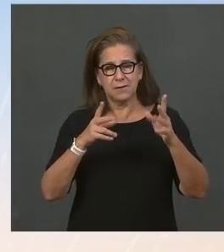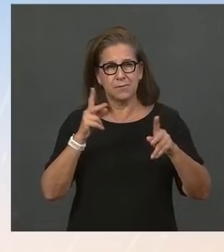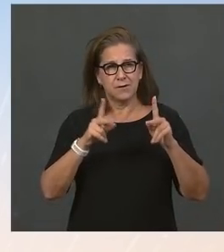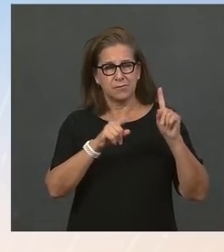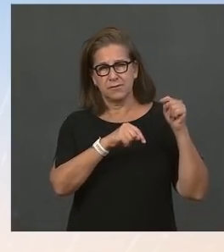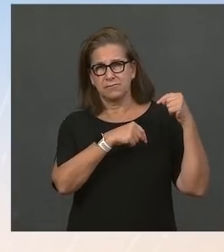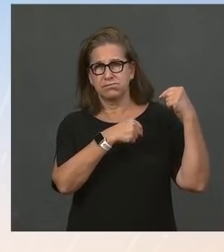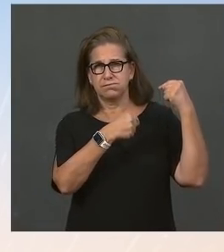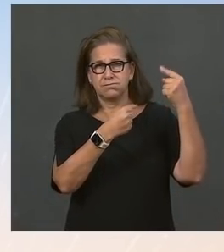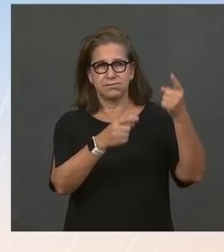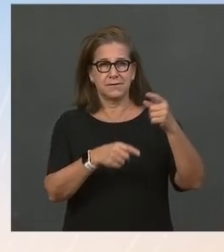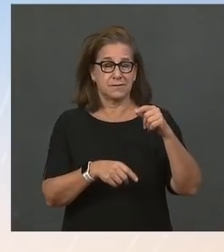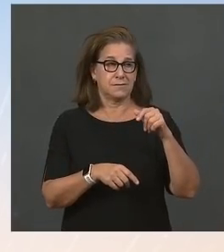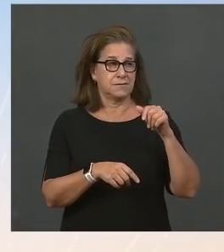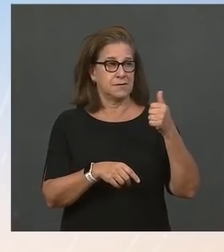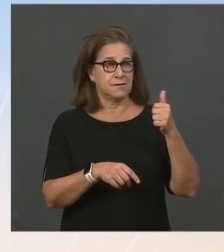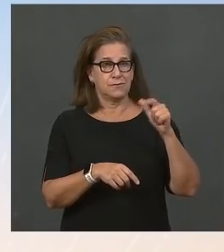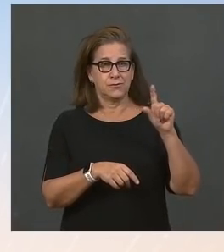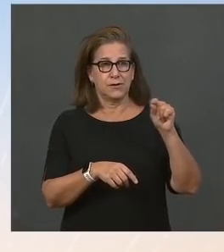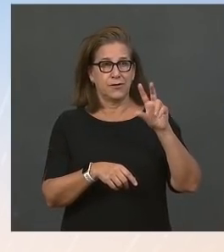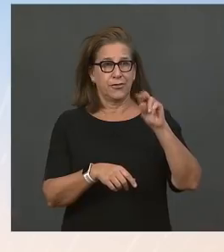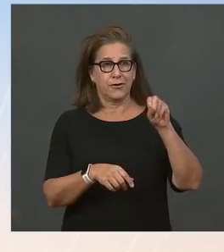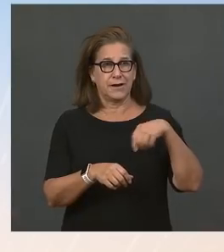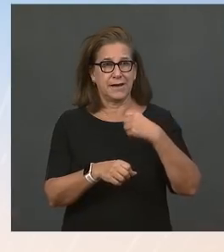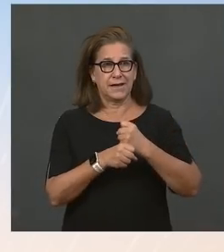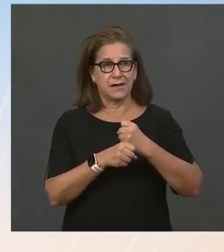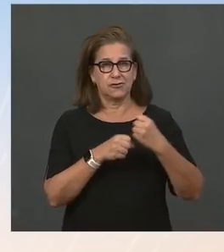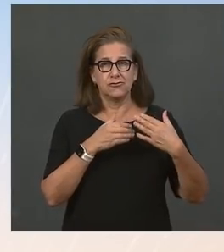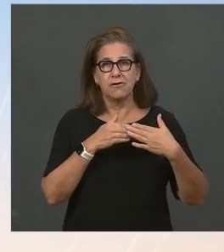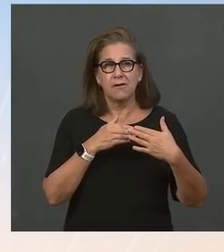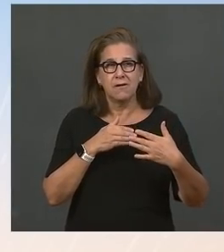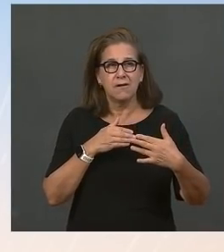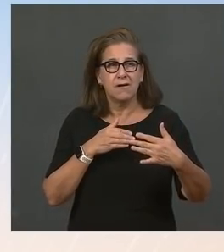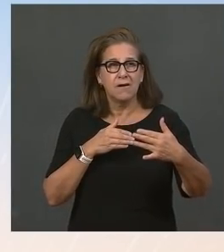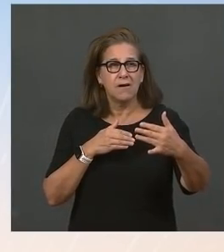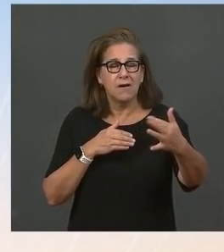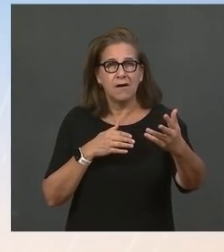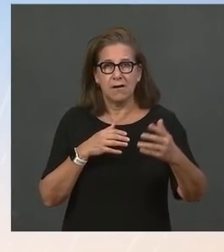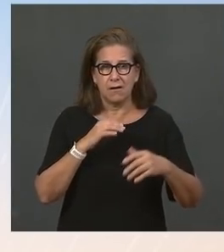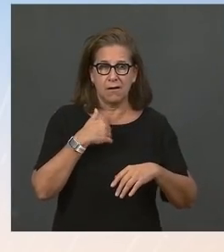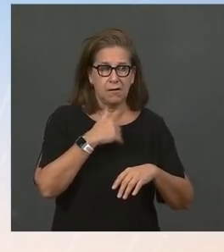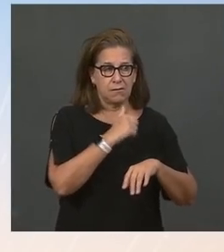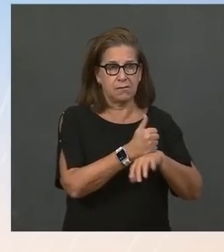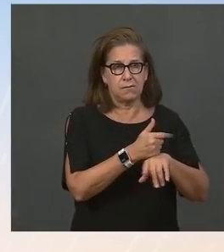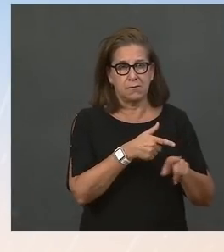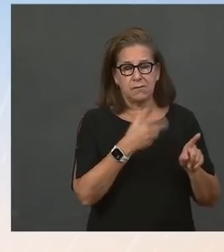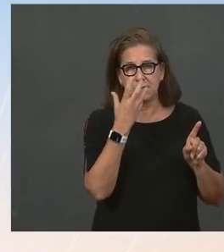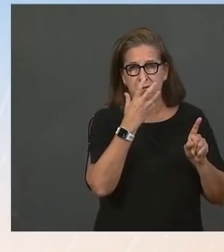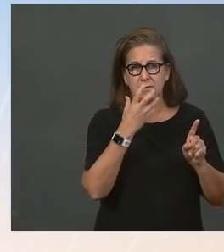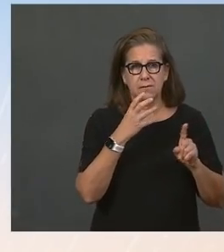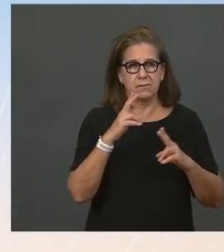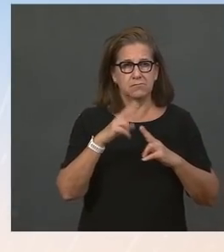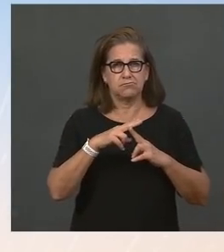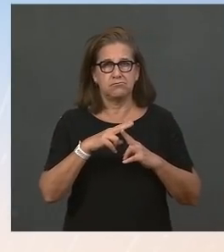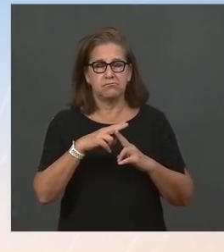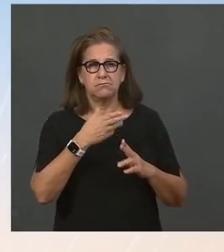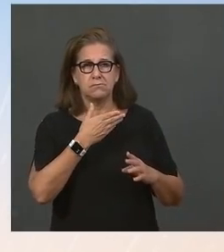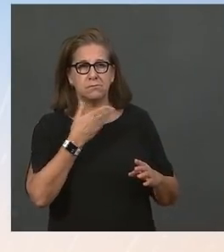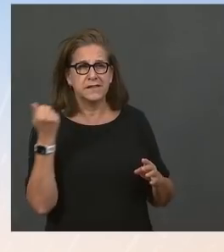that have never existed before: universal pre-K; we're talking about paid family and medical leave; we're building on, as an example, the Affordable Care Act